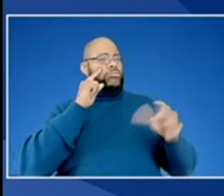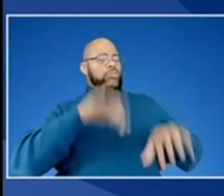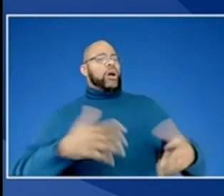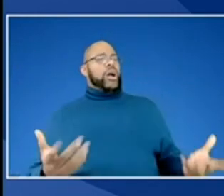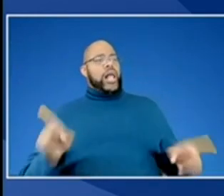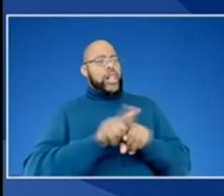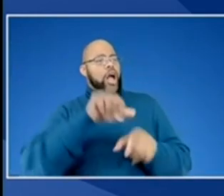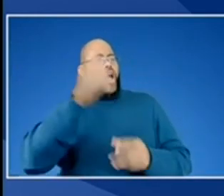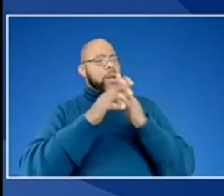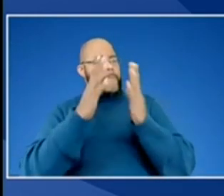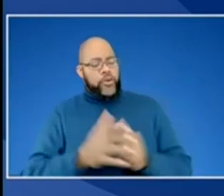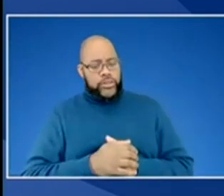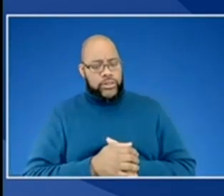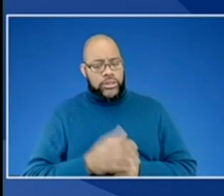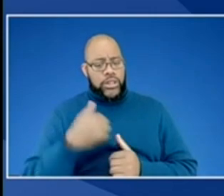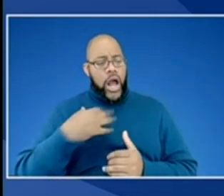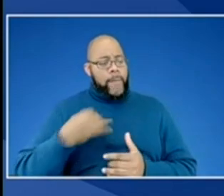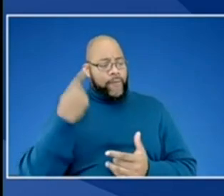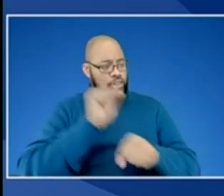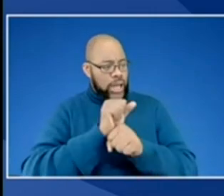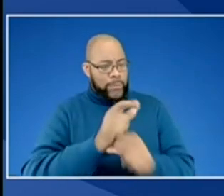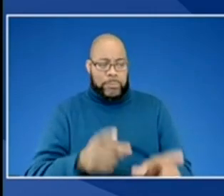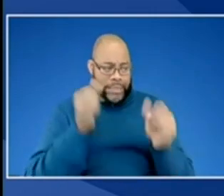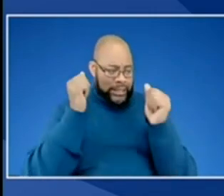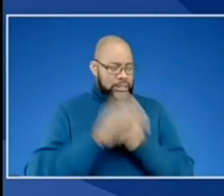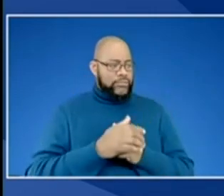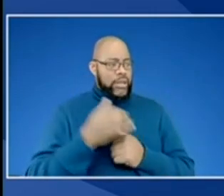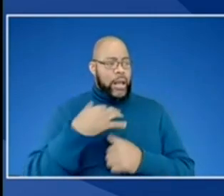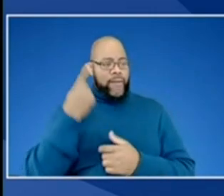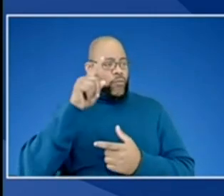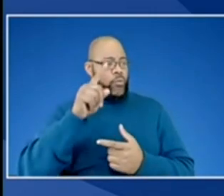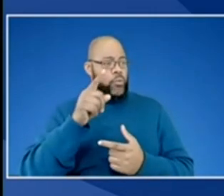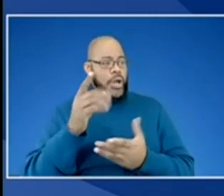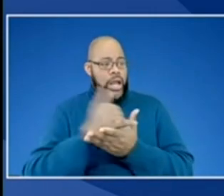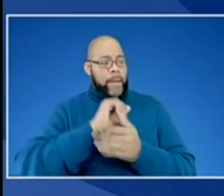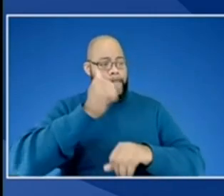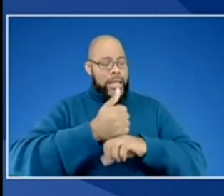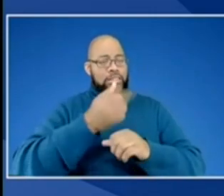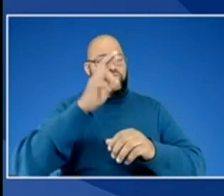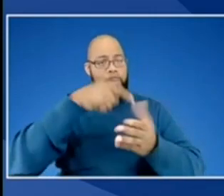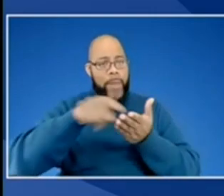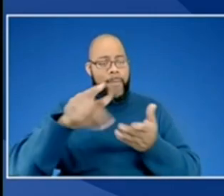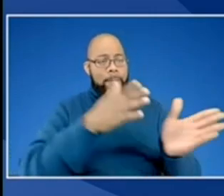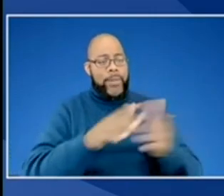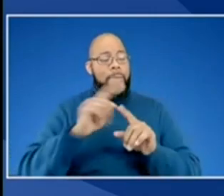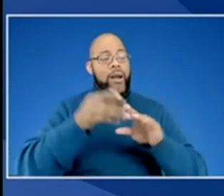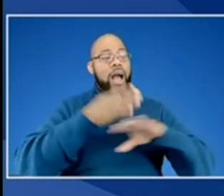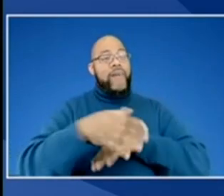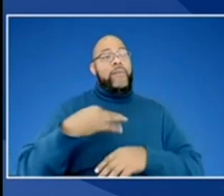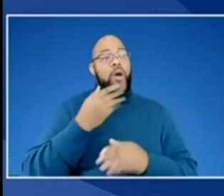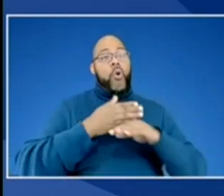I began applying for jobs immediately and even applied for an Income Based Repayment Plan. But after applying to over 100 jobs, I have